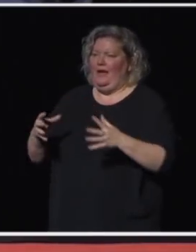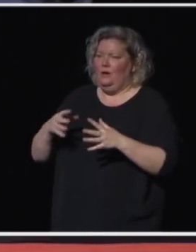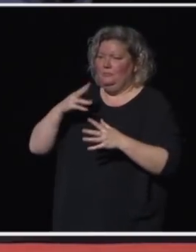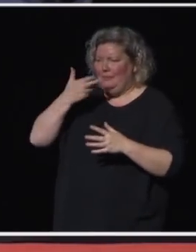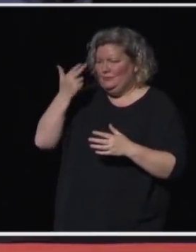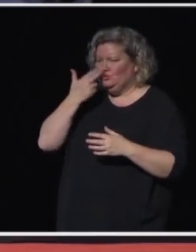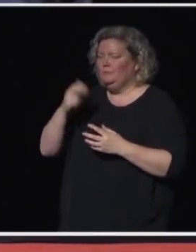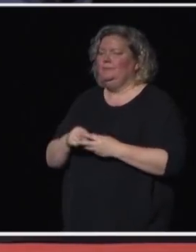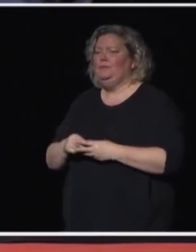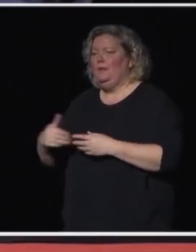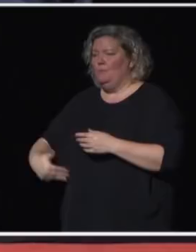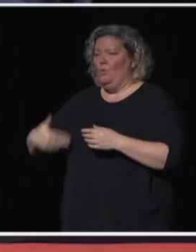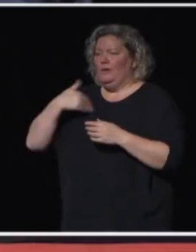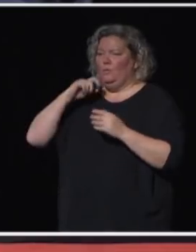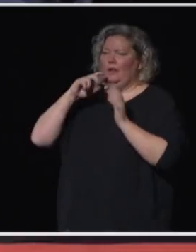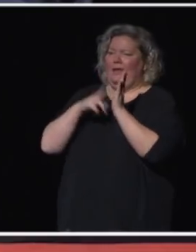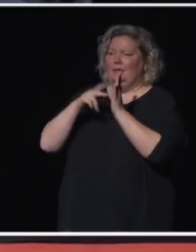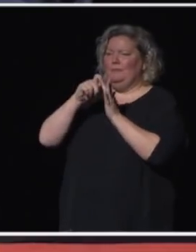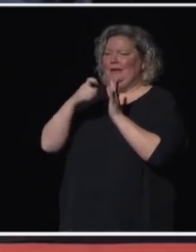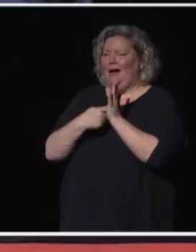and solicit our opinions just to contravene and debate.